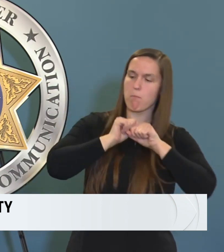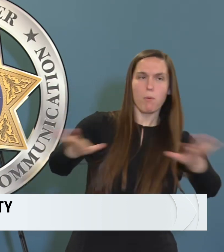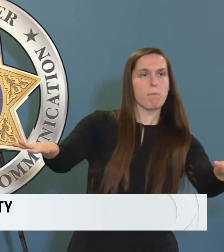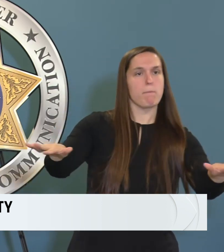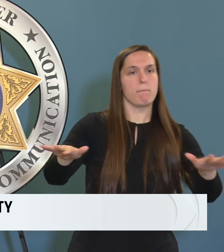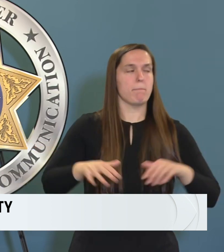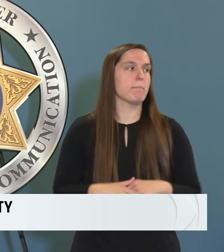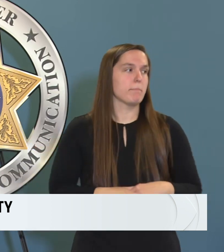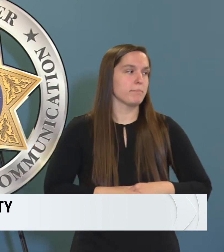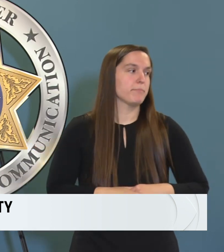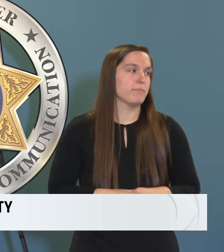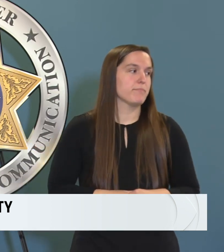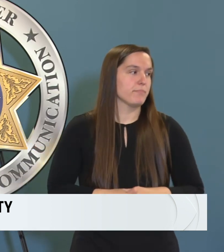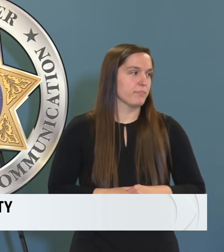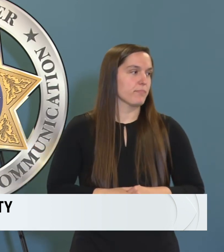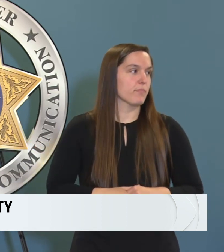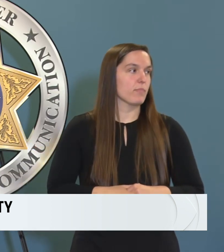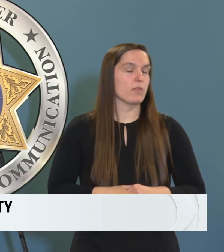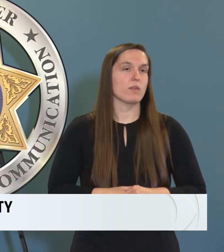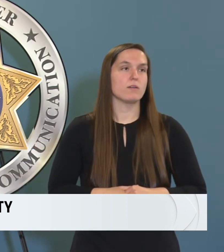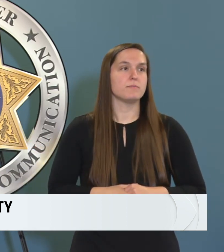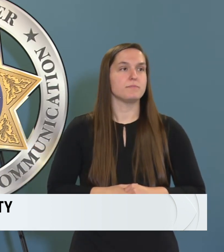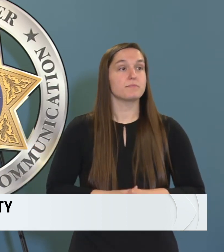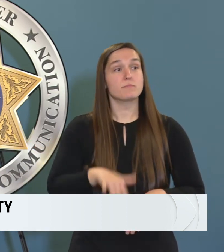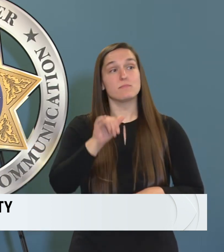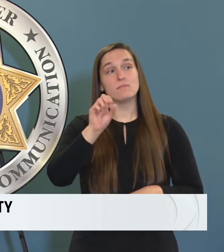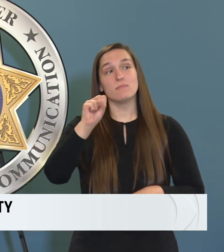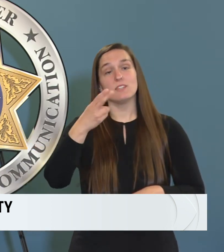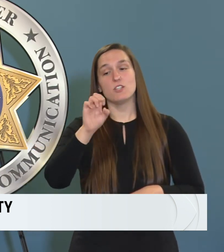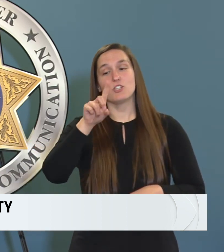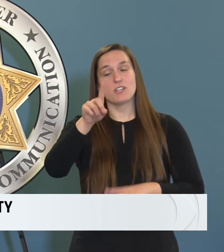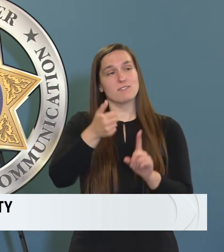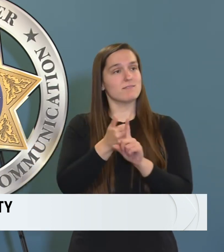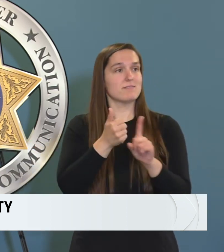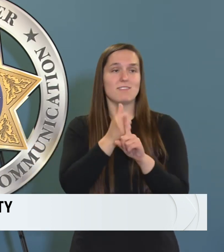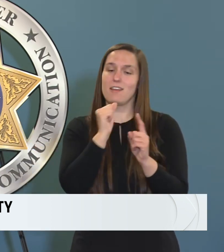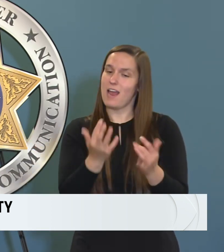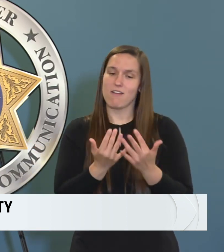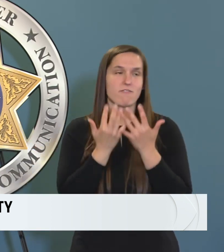MENTIONED, I WANT TO HIGHLIGHT THE VIDEO OF THE SHED THAT WAS